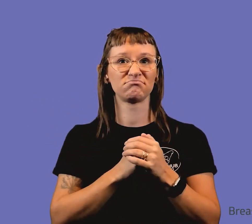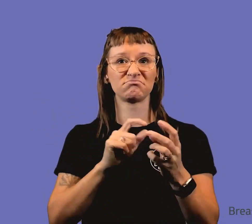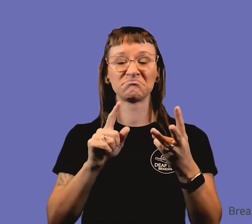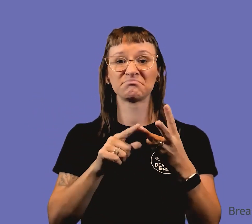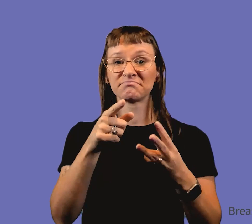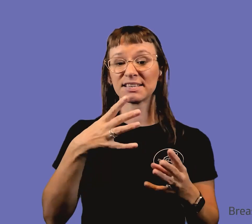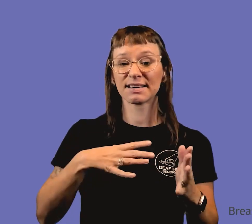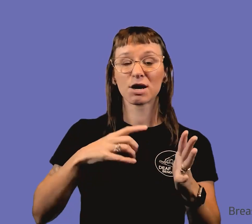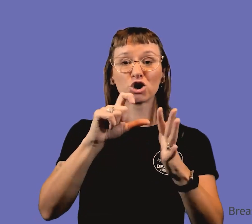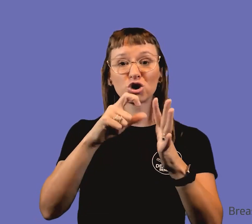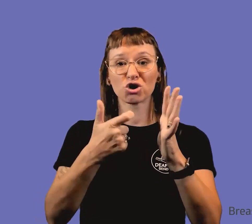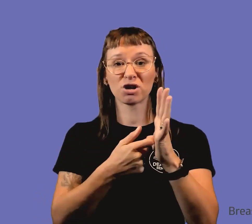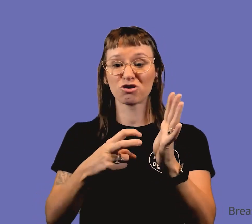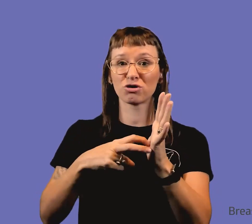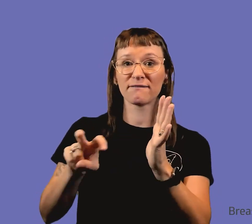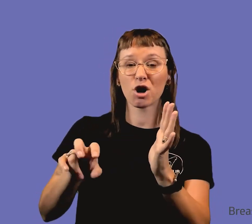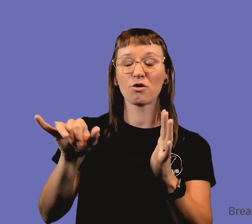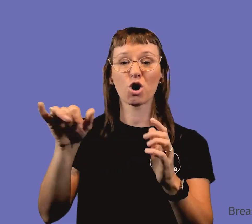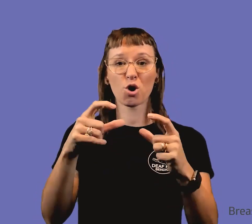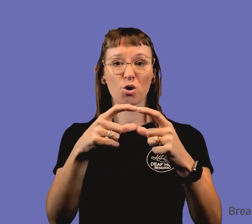You do not need a doctor's referral or Medicare card.